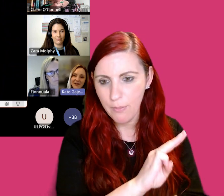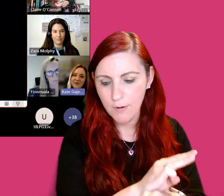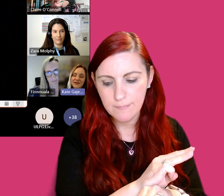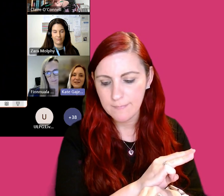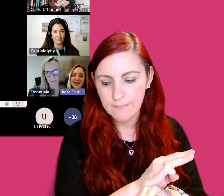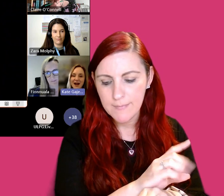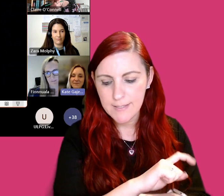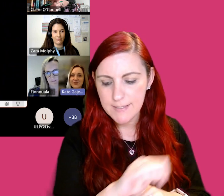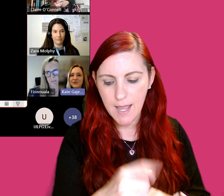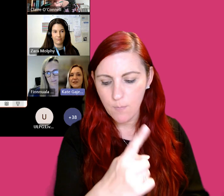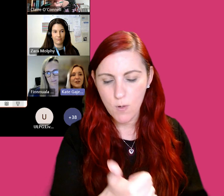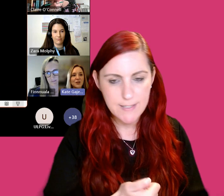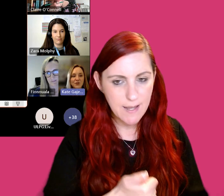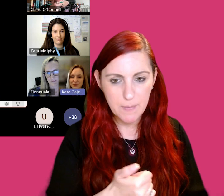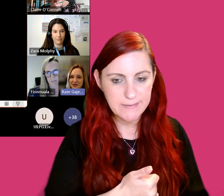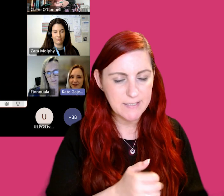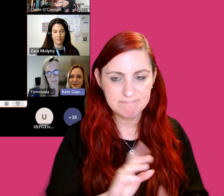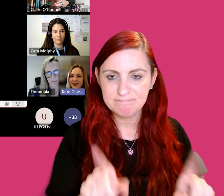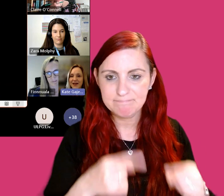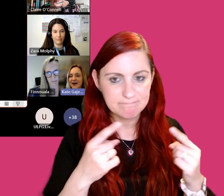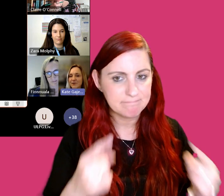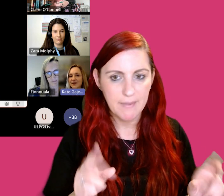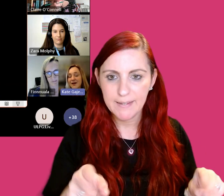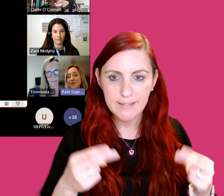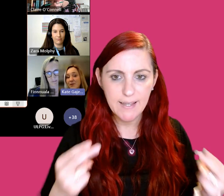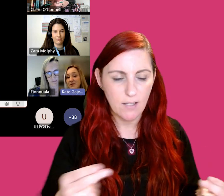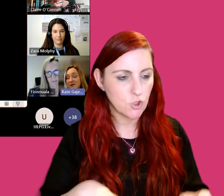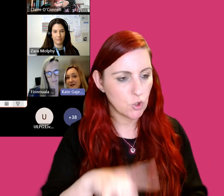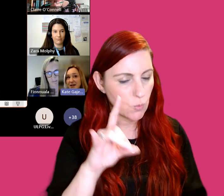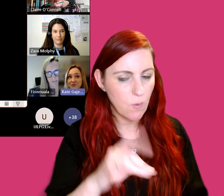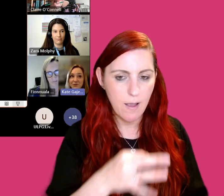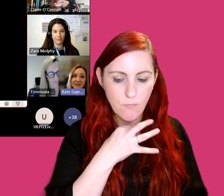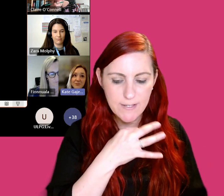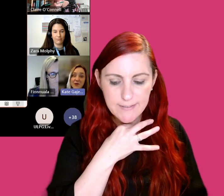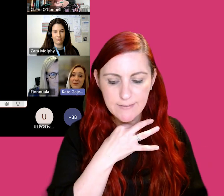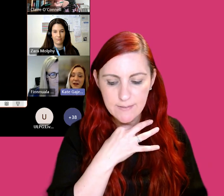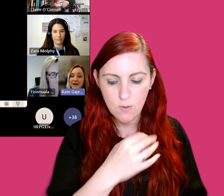1 diabetes is absolutely huge risk factor and I will probably by the age of 20 probably I'll